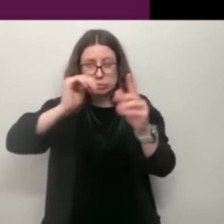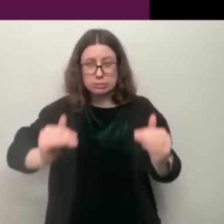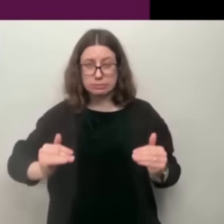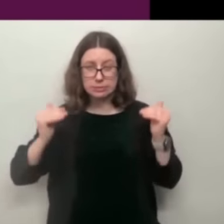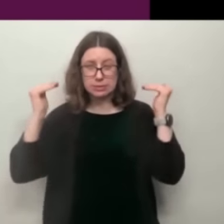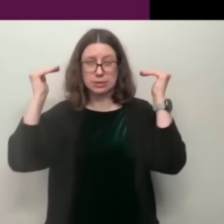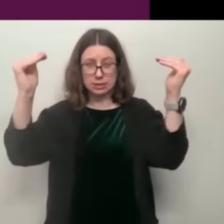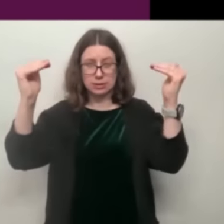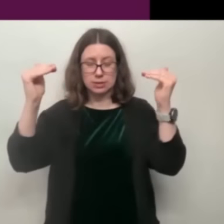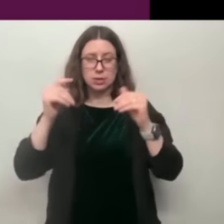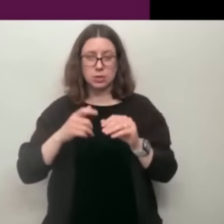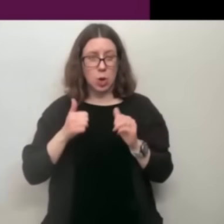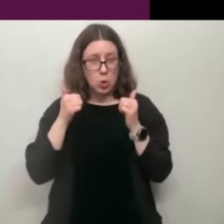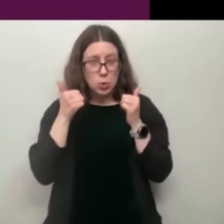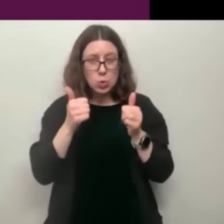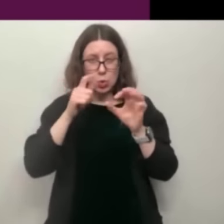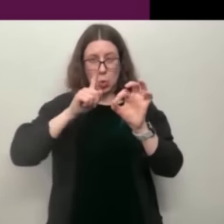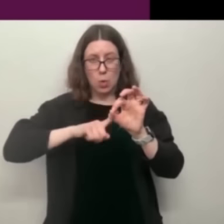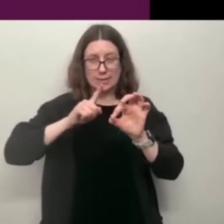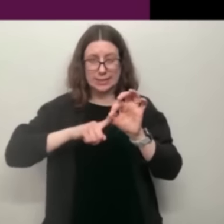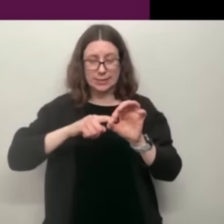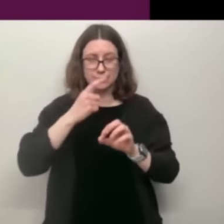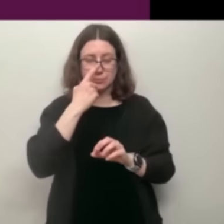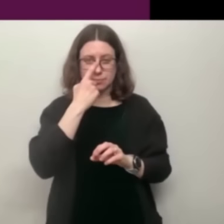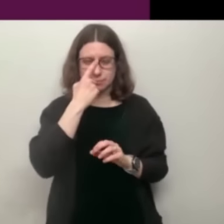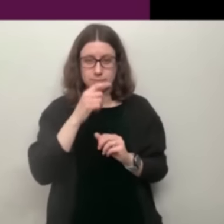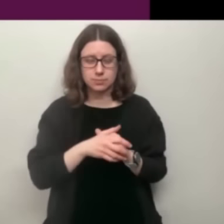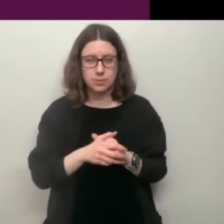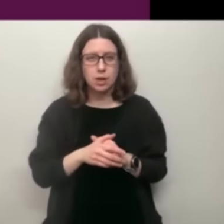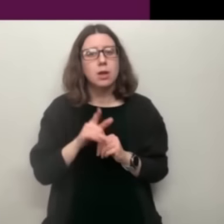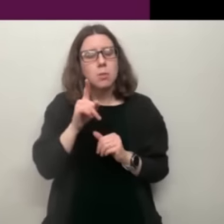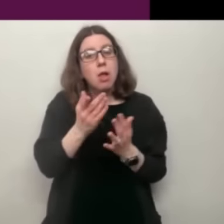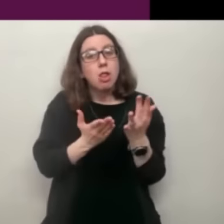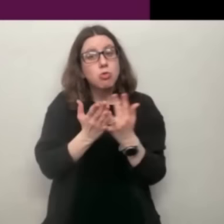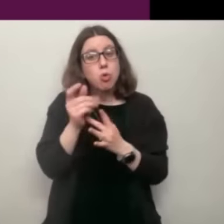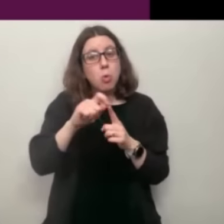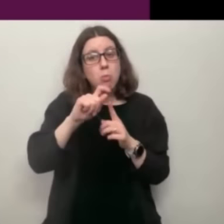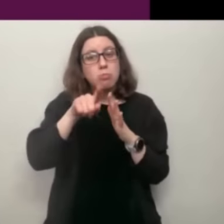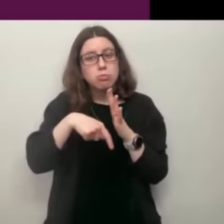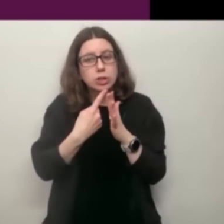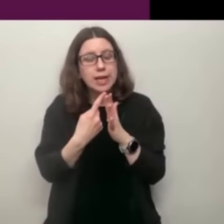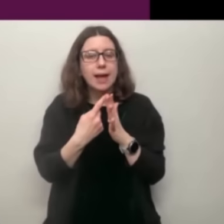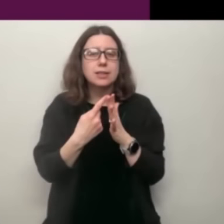But perhaps the most immediately noticeable result of the project was around the repainting of the bridge.